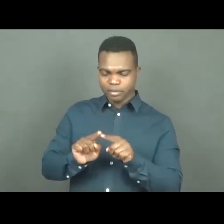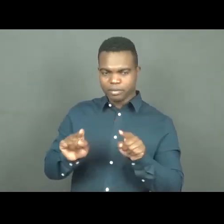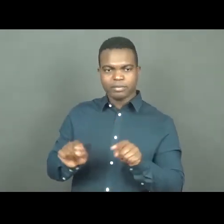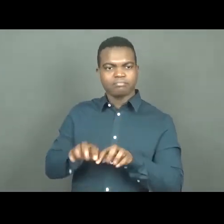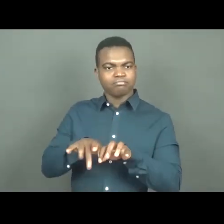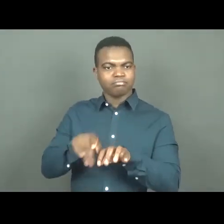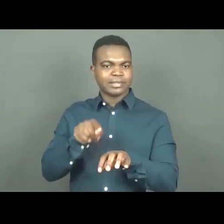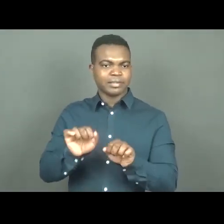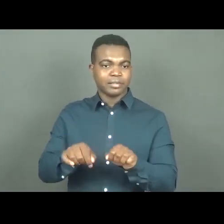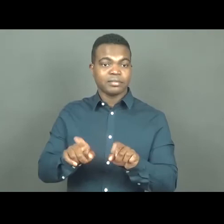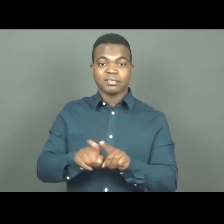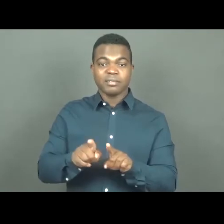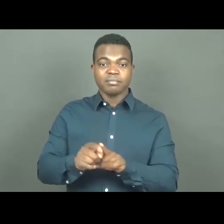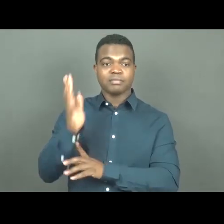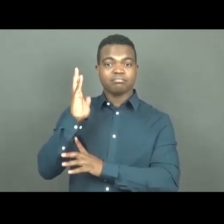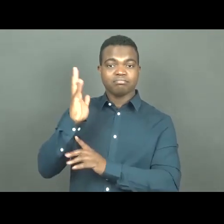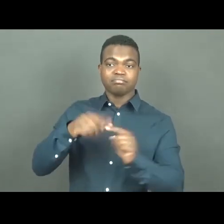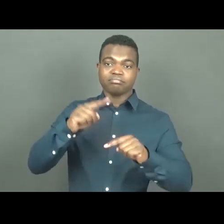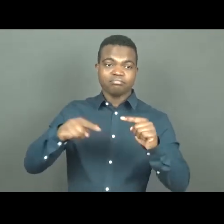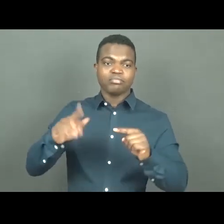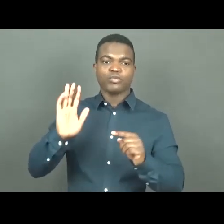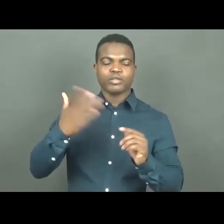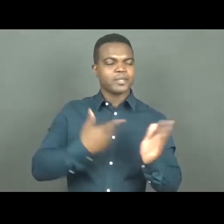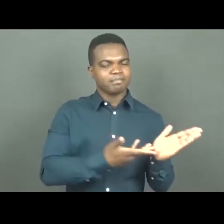Today's distinguished panellists will speak to the question: